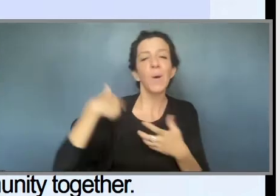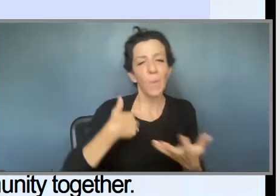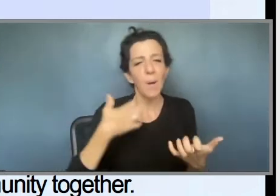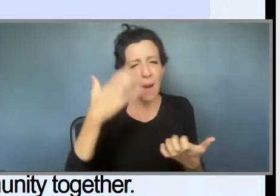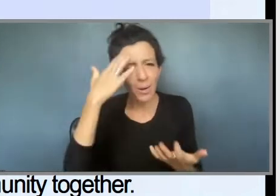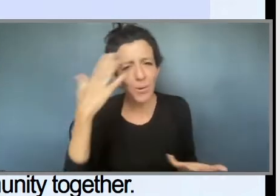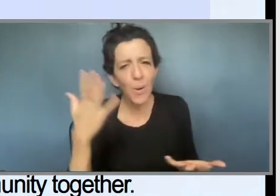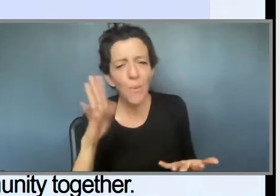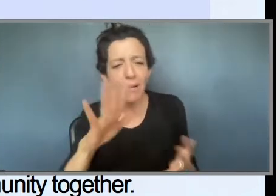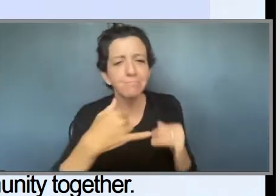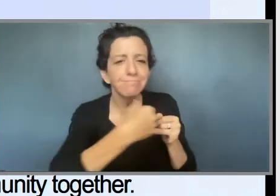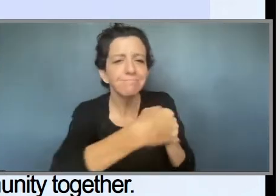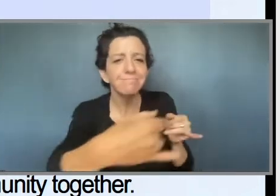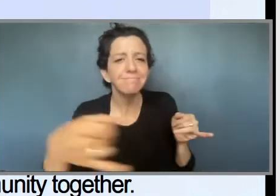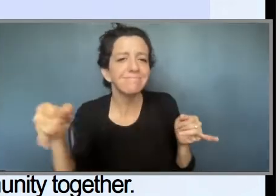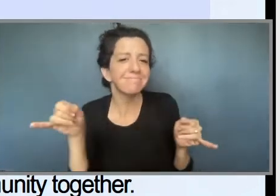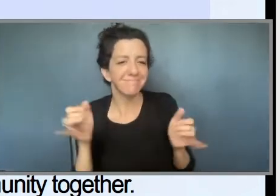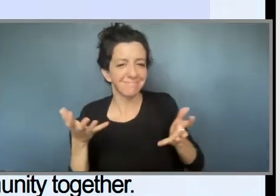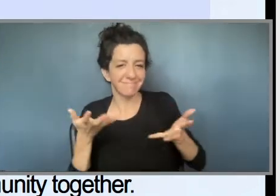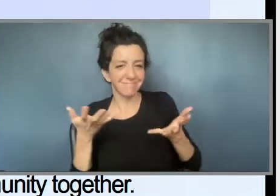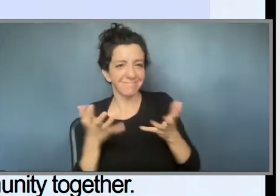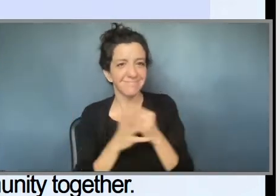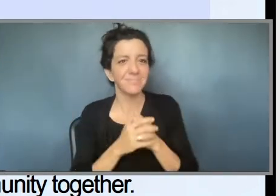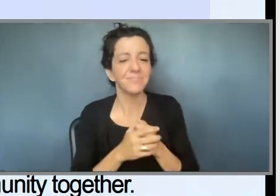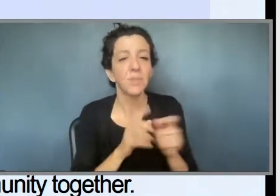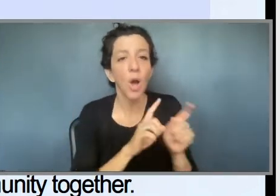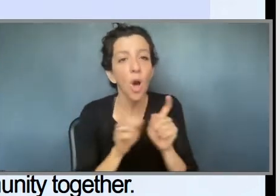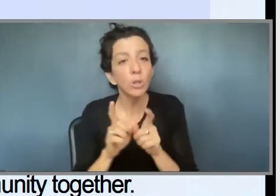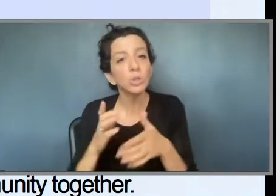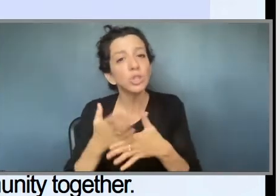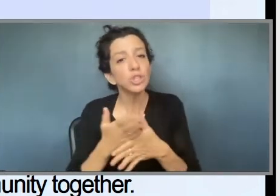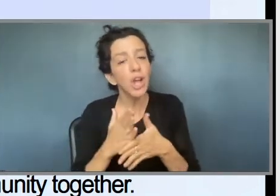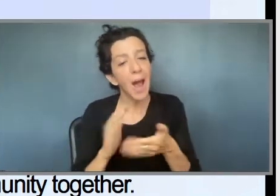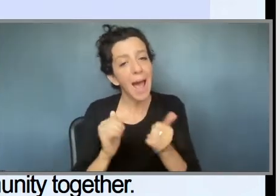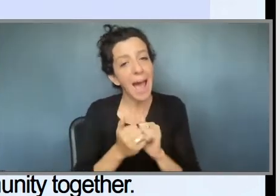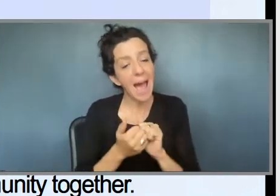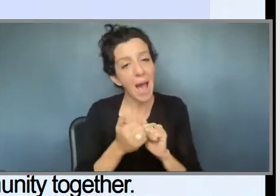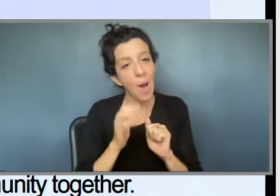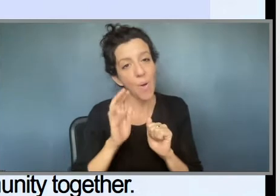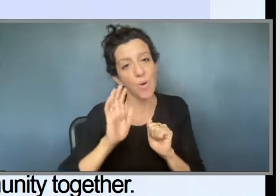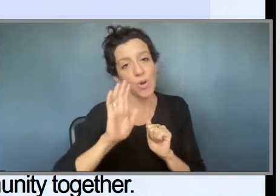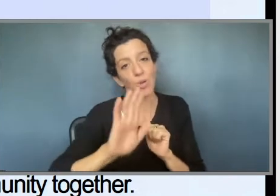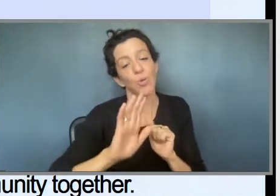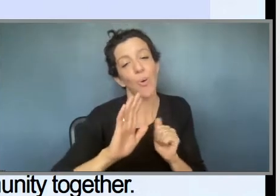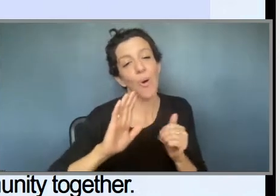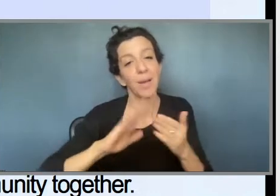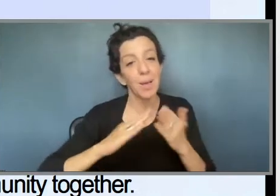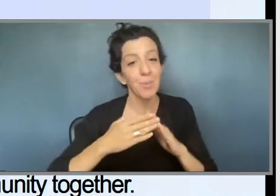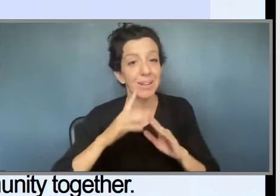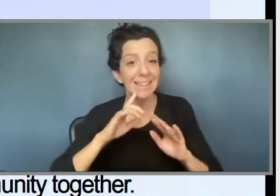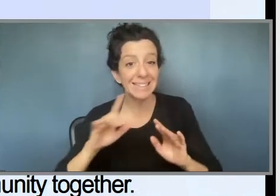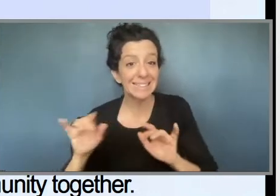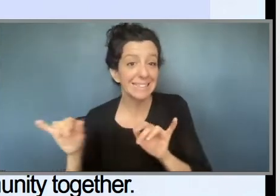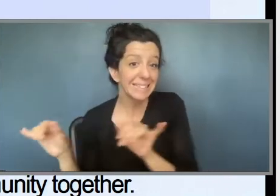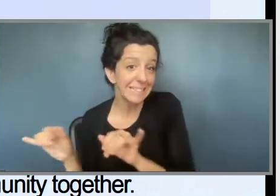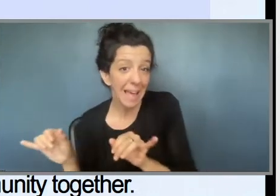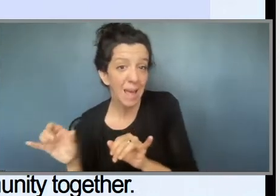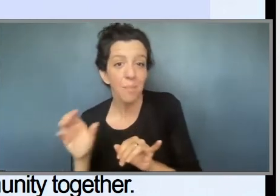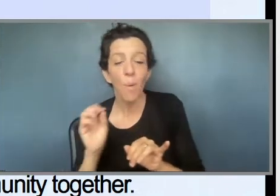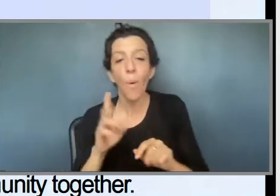Studio: We definitely want to hear that as well, you can also share how your community is similar to the following